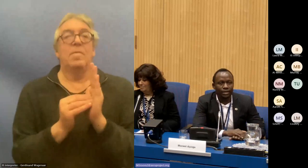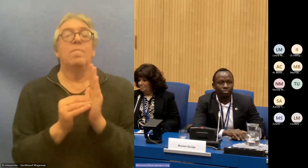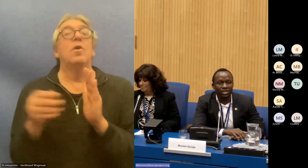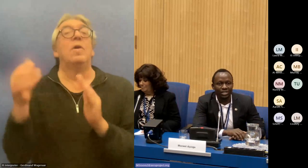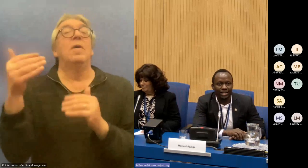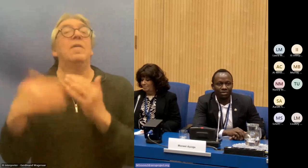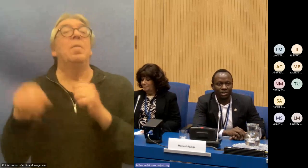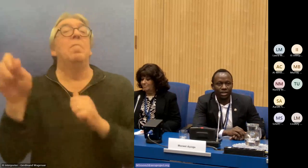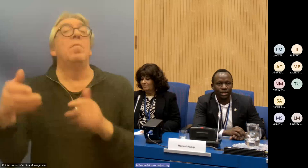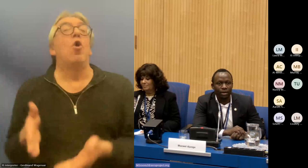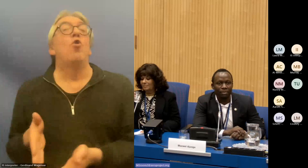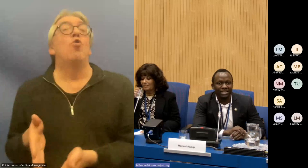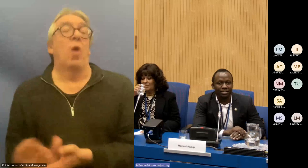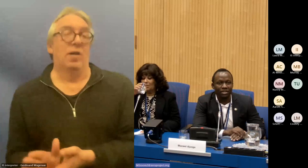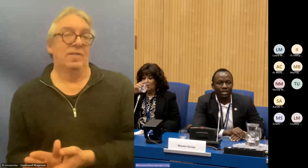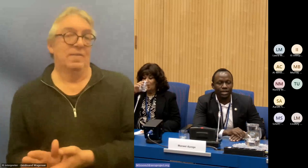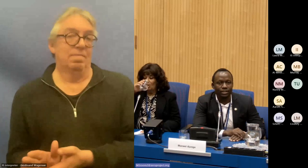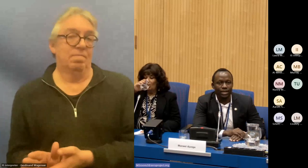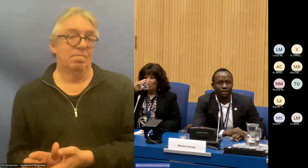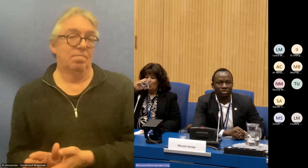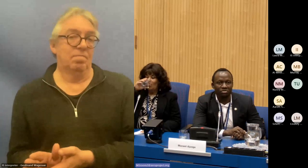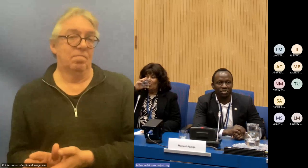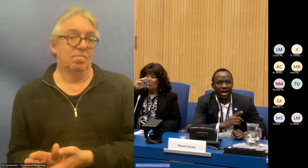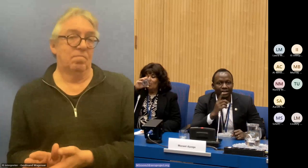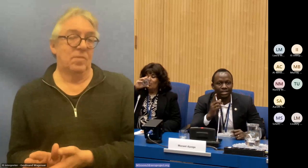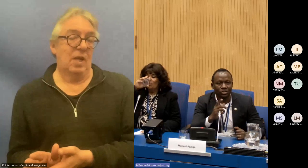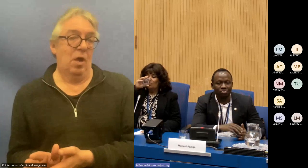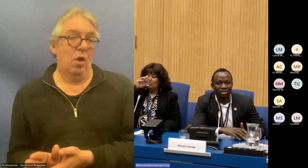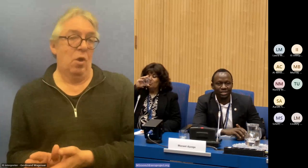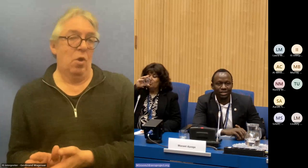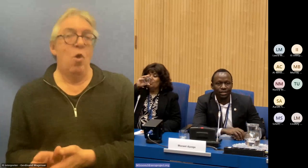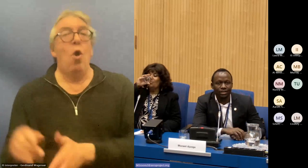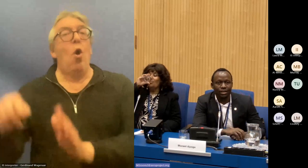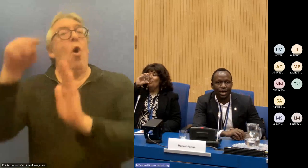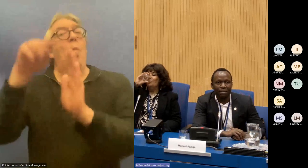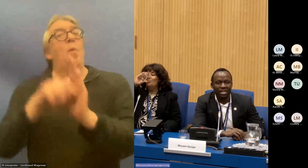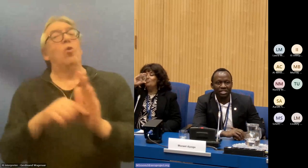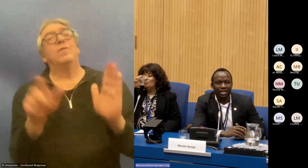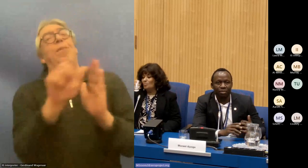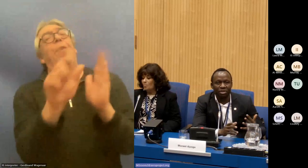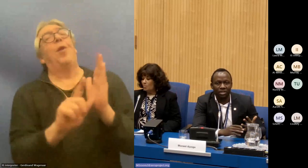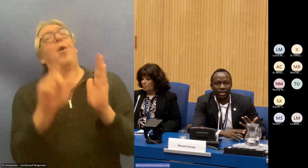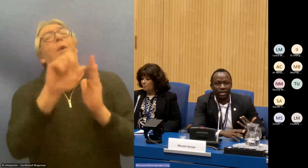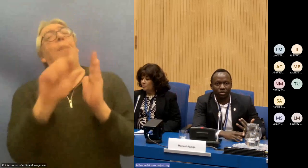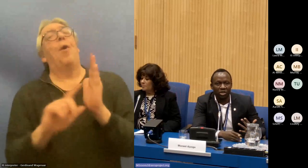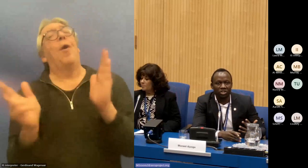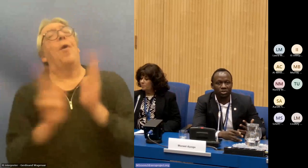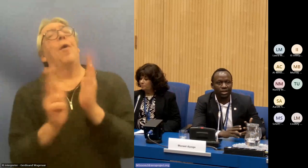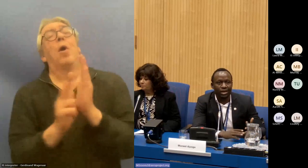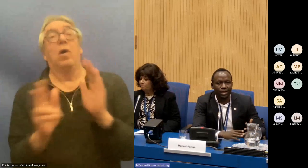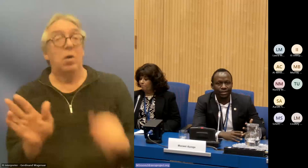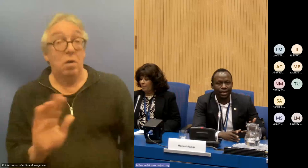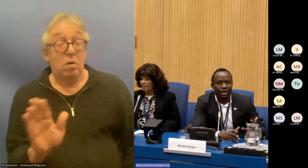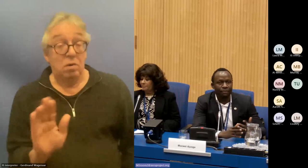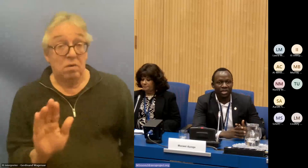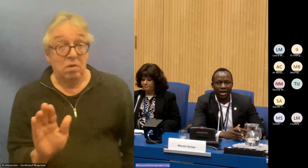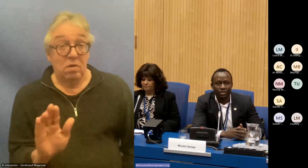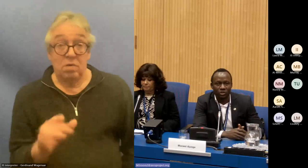at a policy level, but even in terms of access to basic amenities like education, healthcare and so